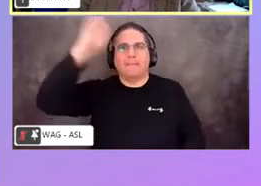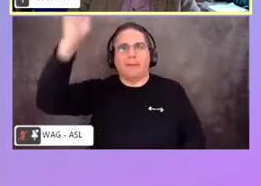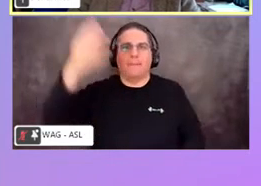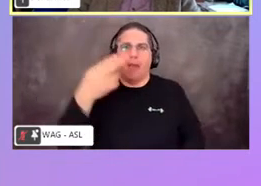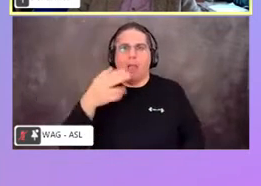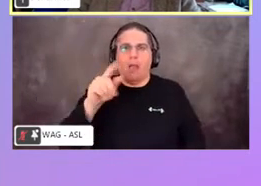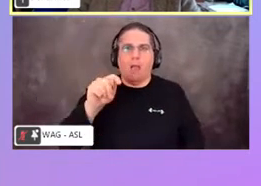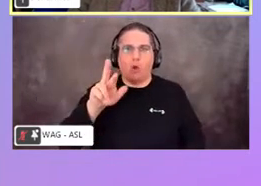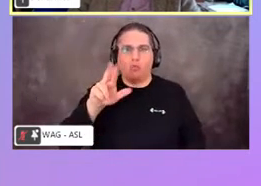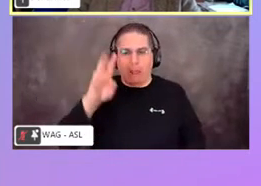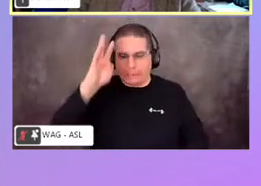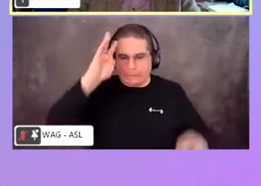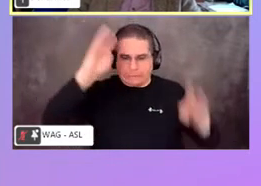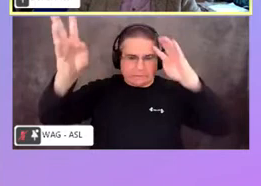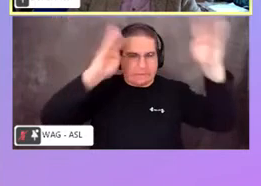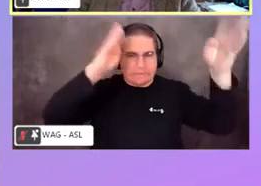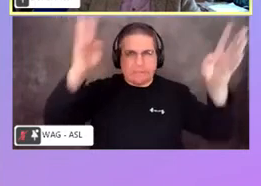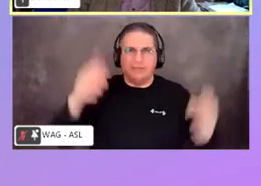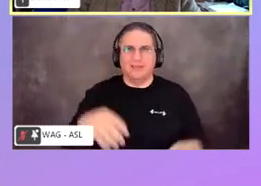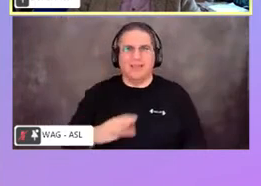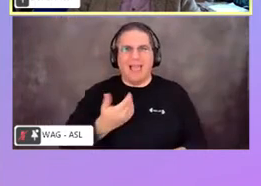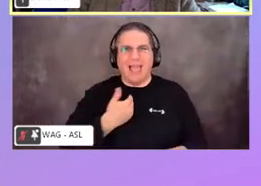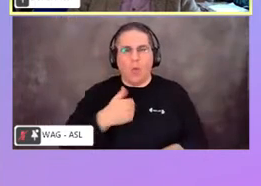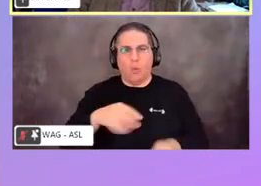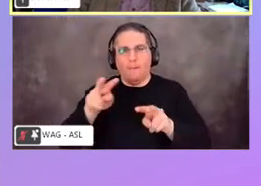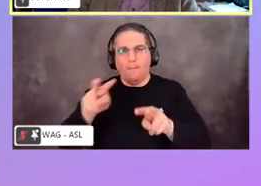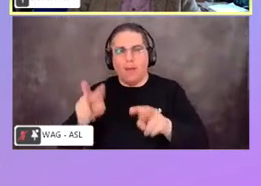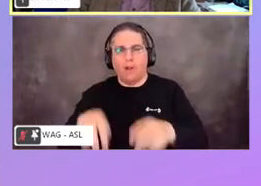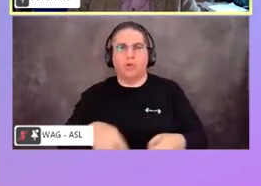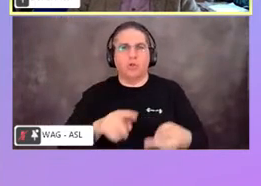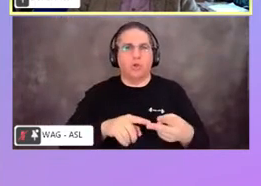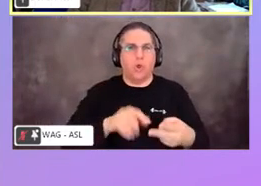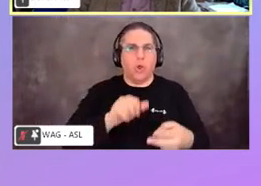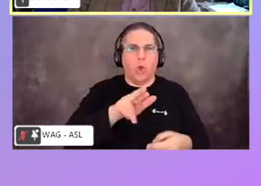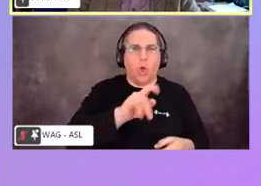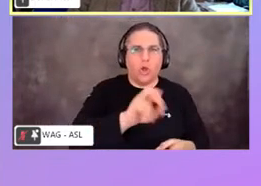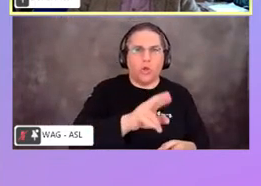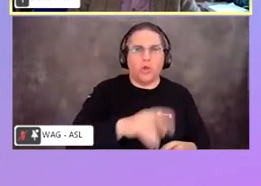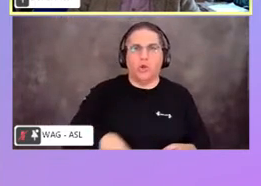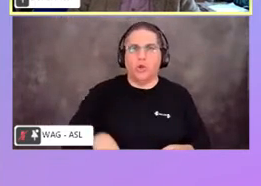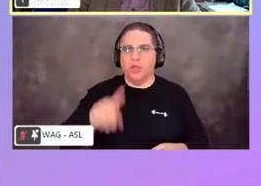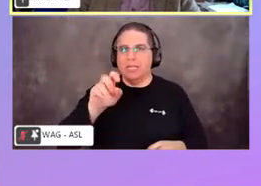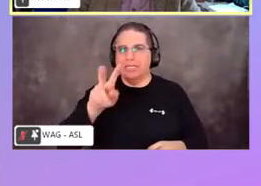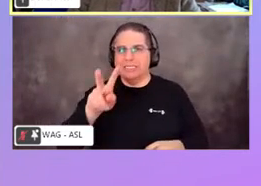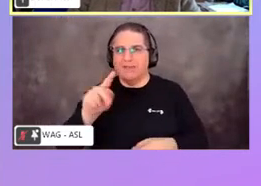partner , we may have a different